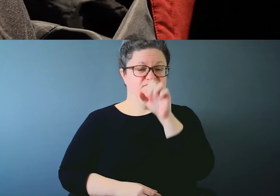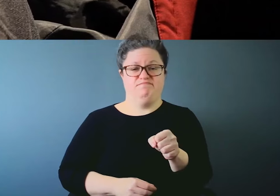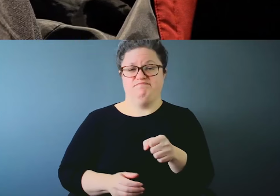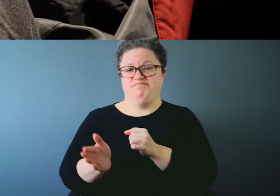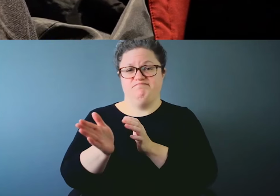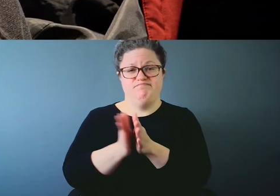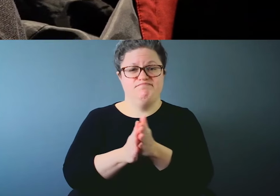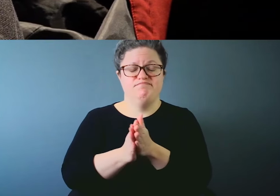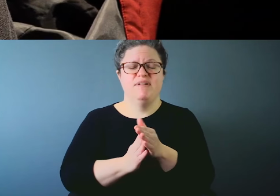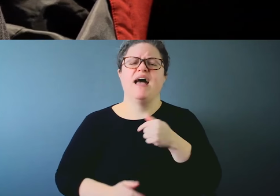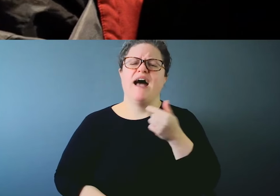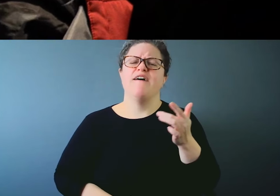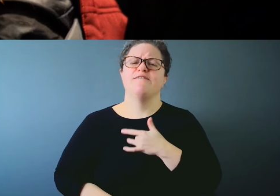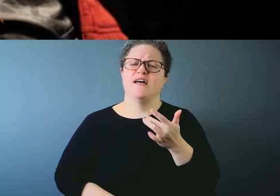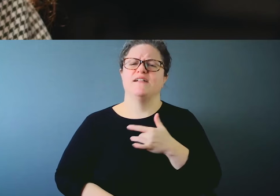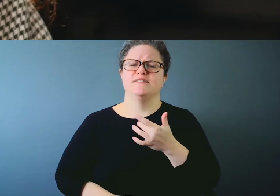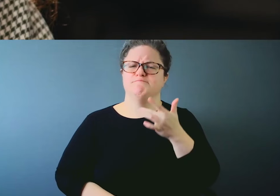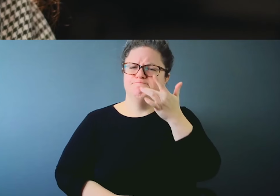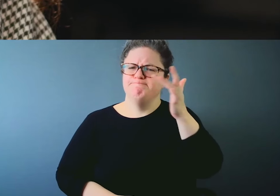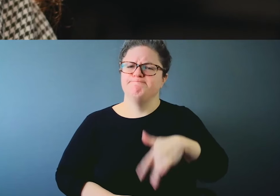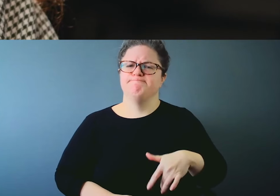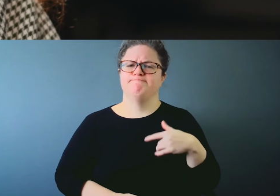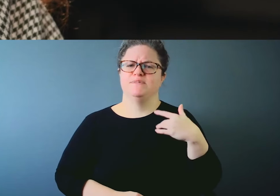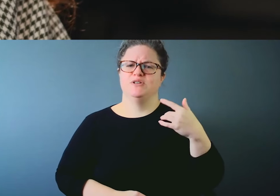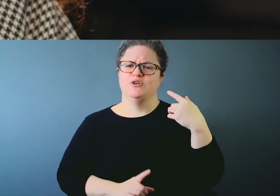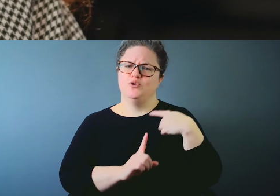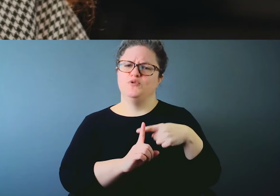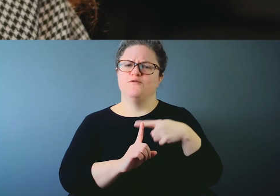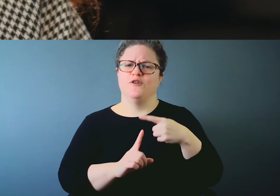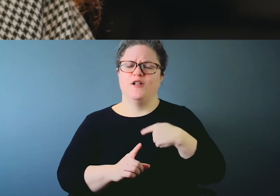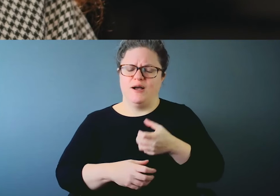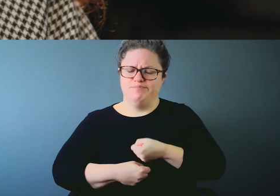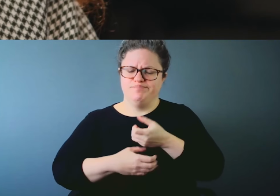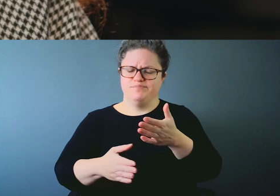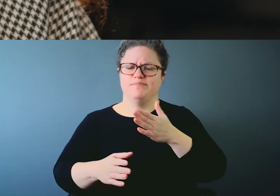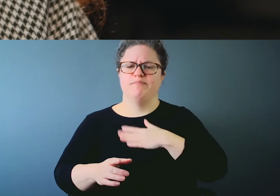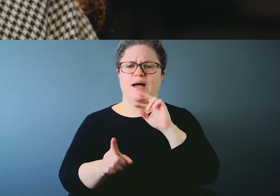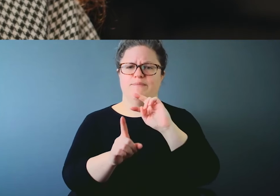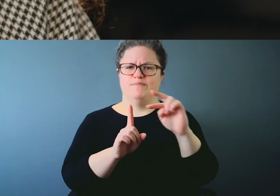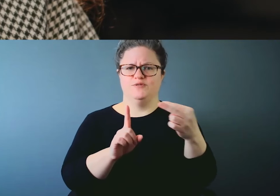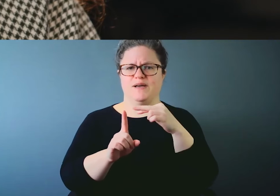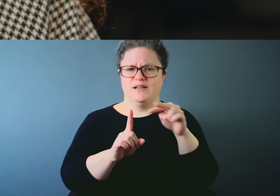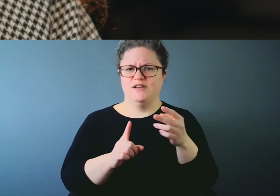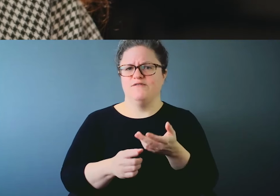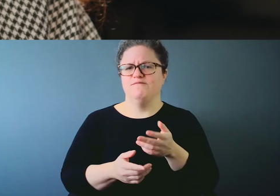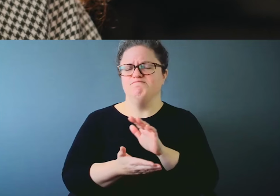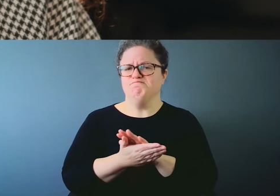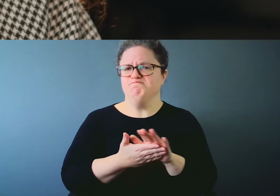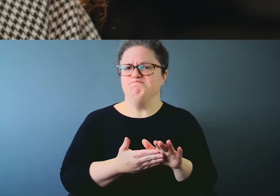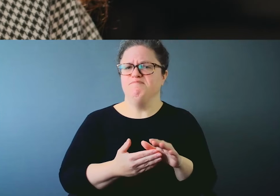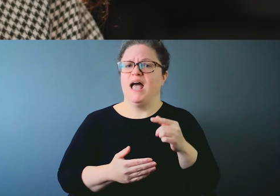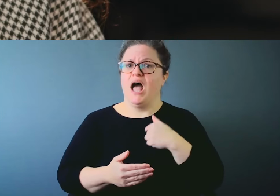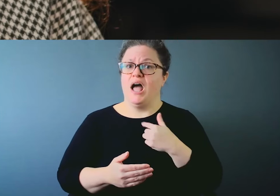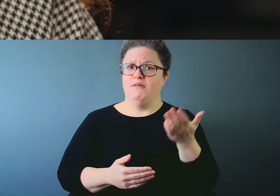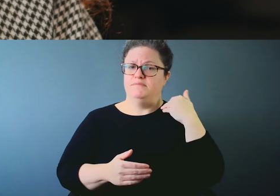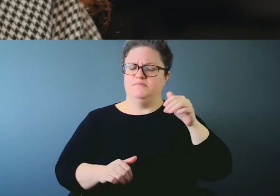and I felt useful in giving my perspective. So that was- that was comforting to me because